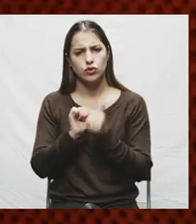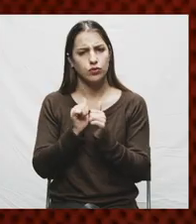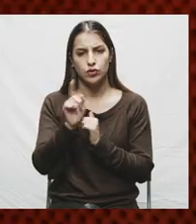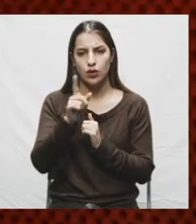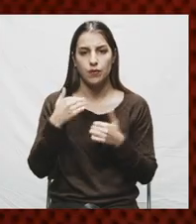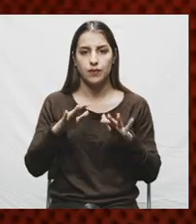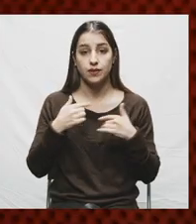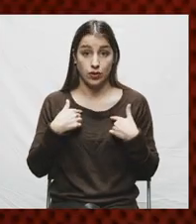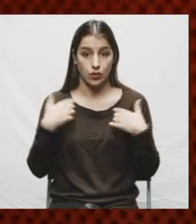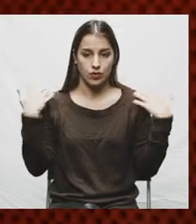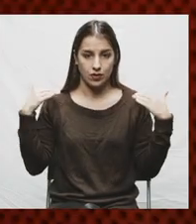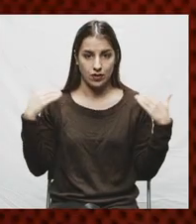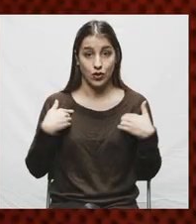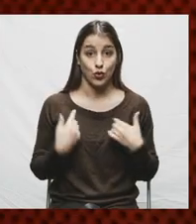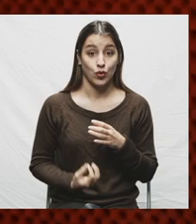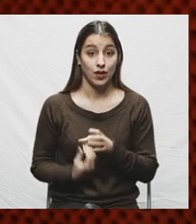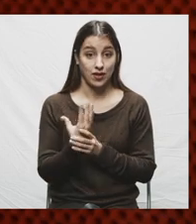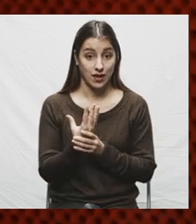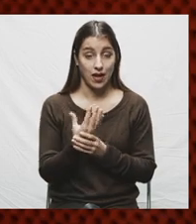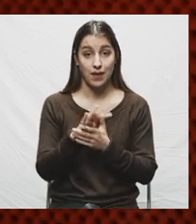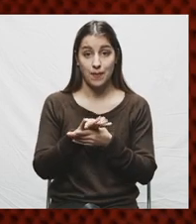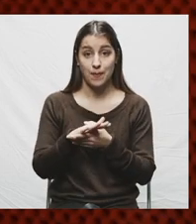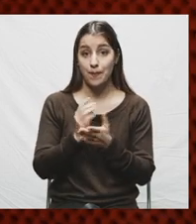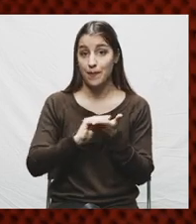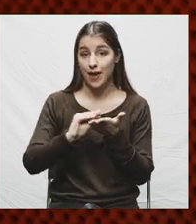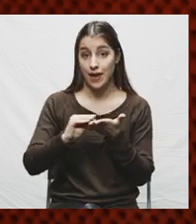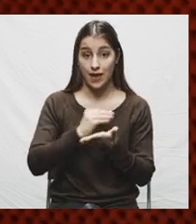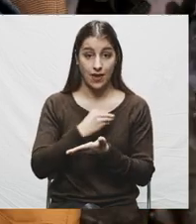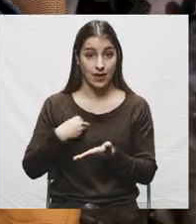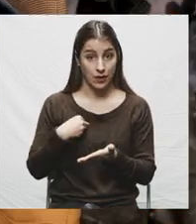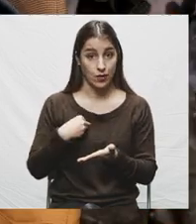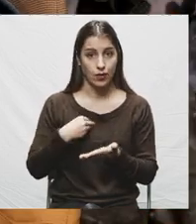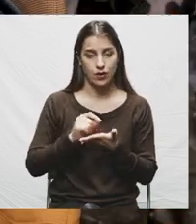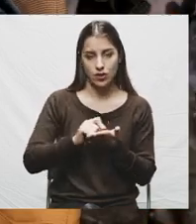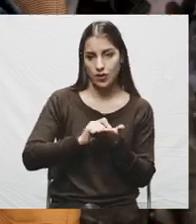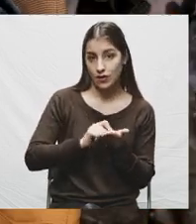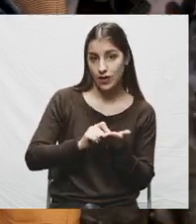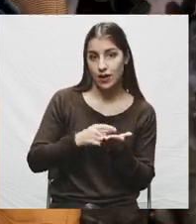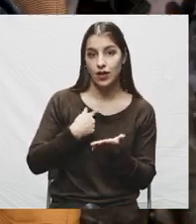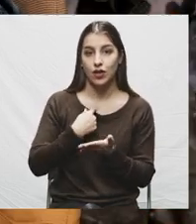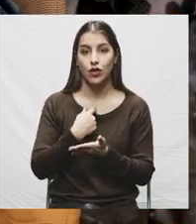So, I wanted a medical certificate so I could skip Physical Education! And I got it because I had asthma